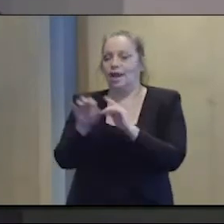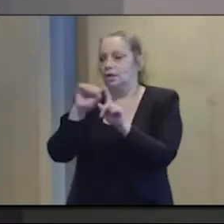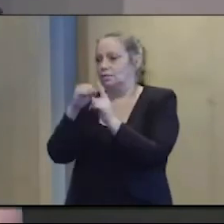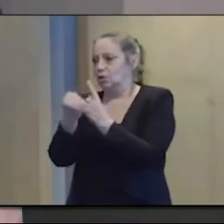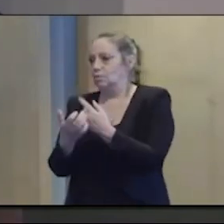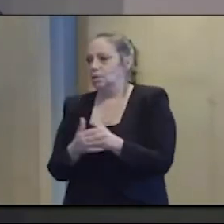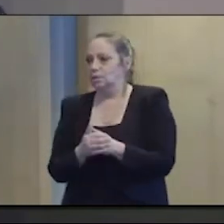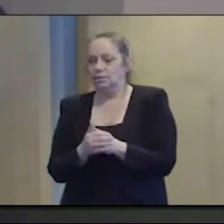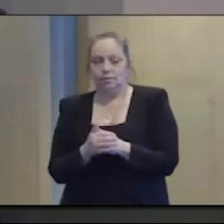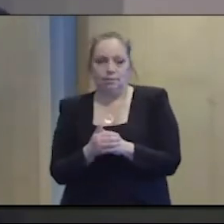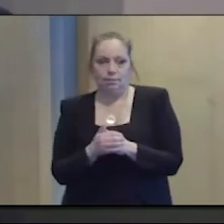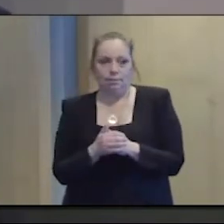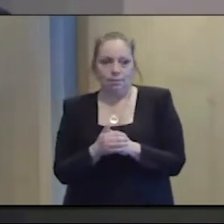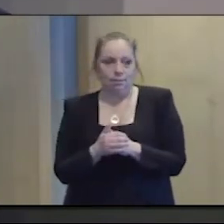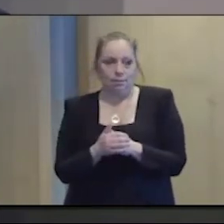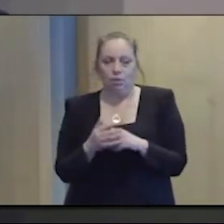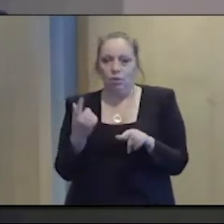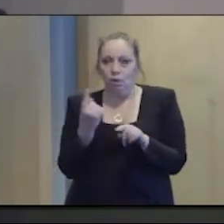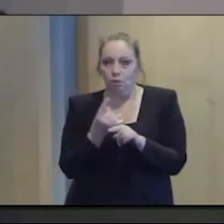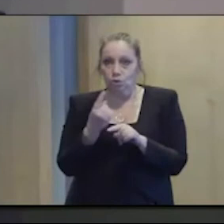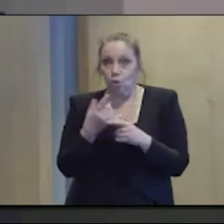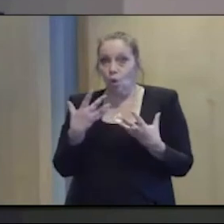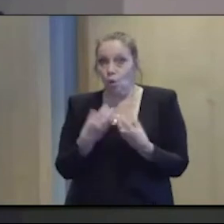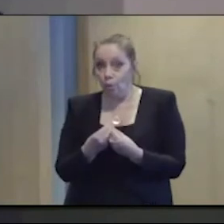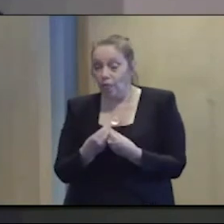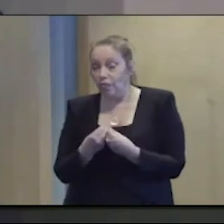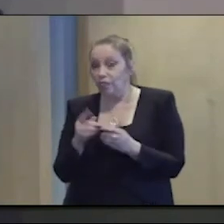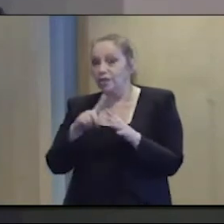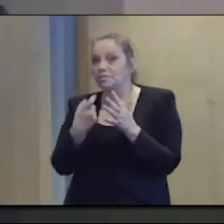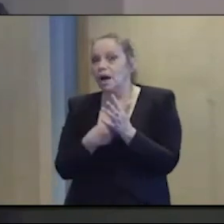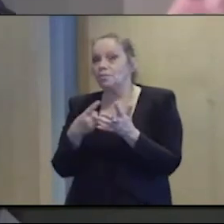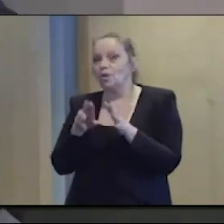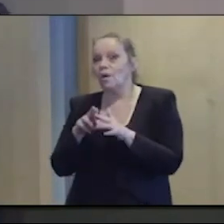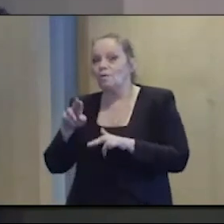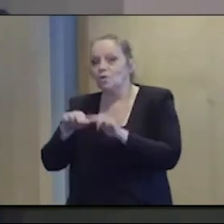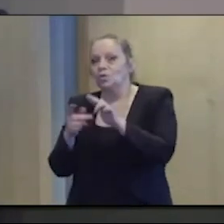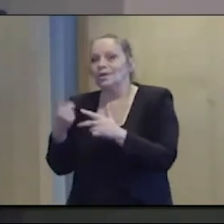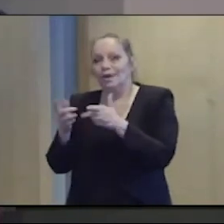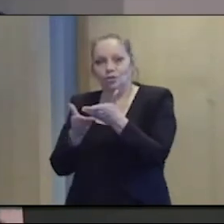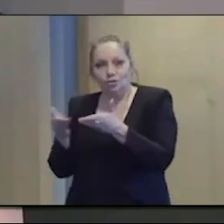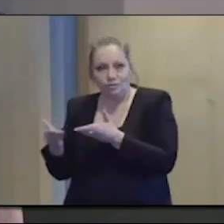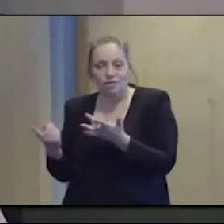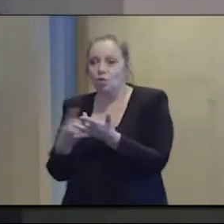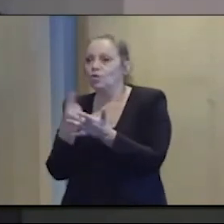they don't necessarily talk to the Department of Building Services or the other departments. So